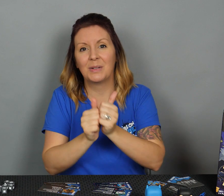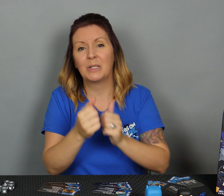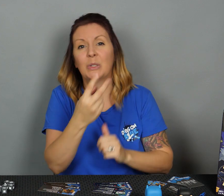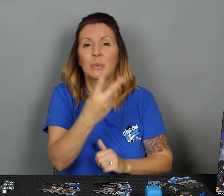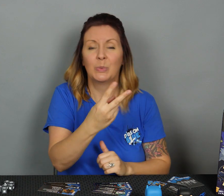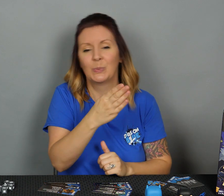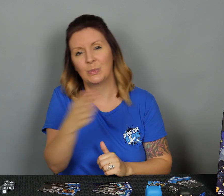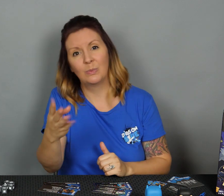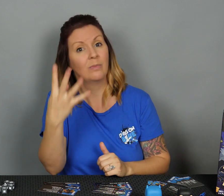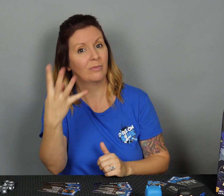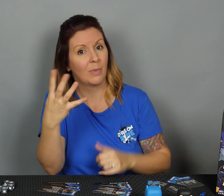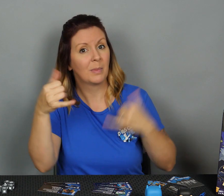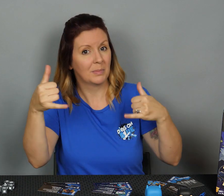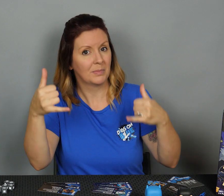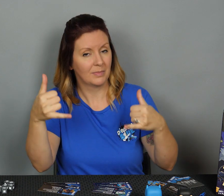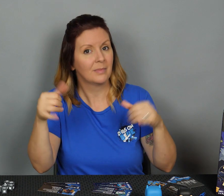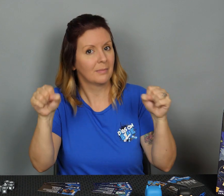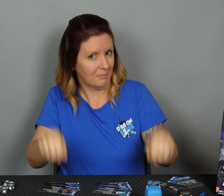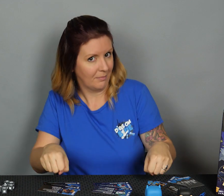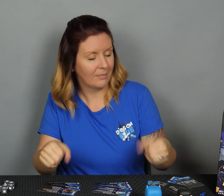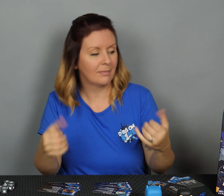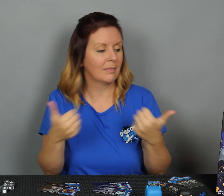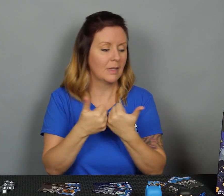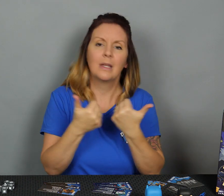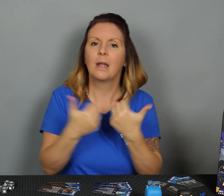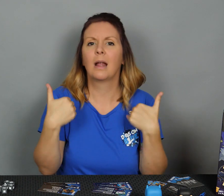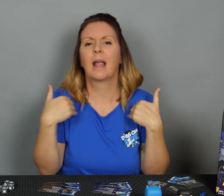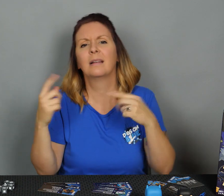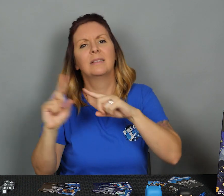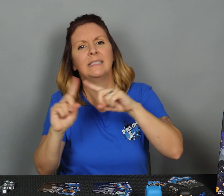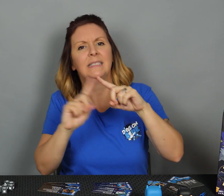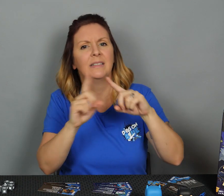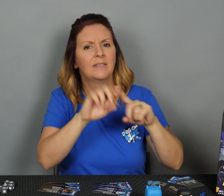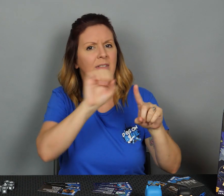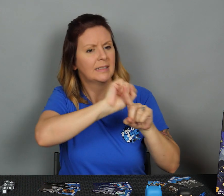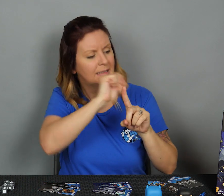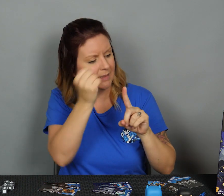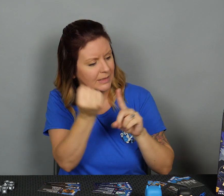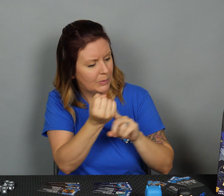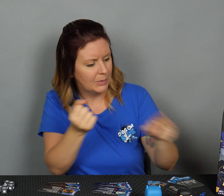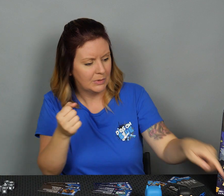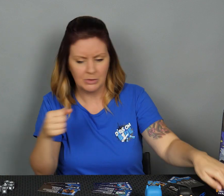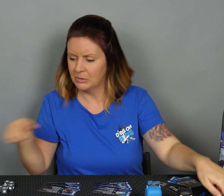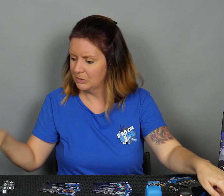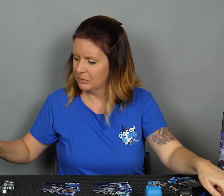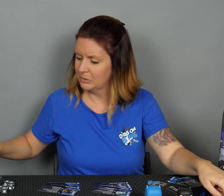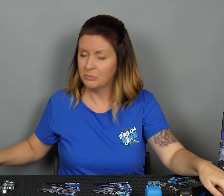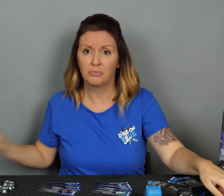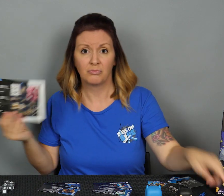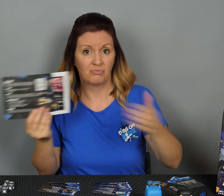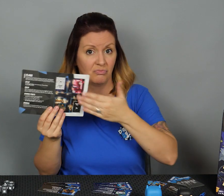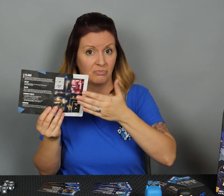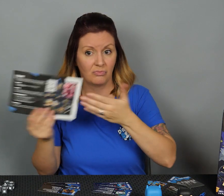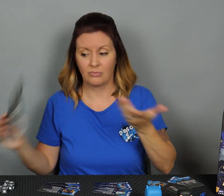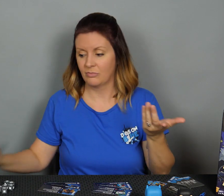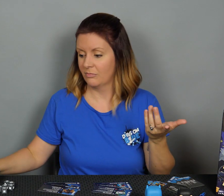You can play with 2 to 4 players and the game has different scenarios you can try with different